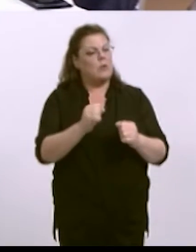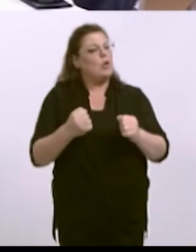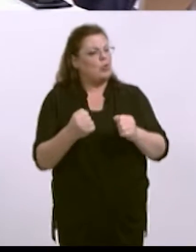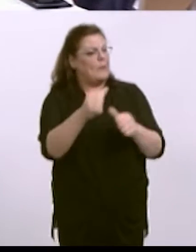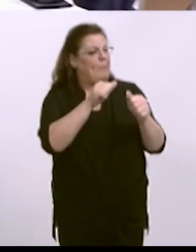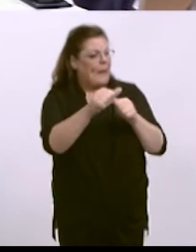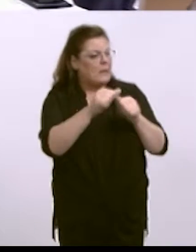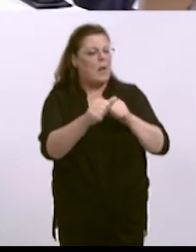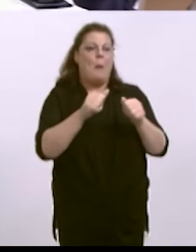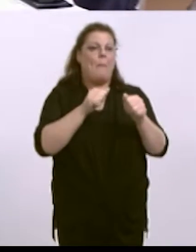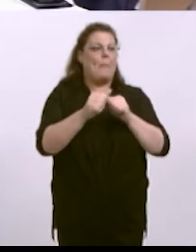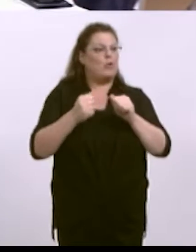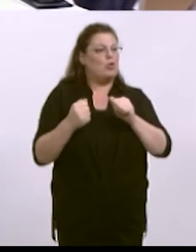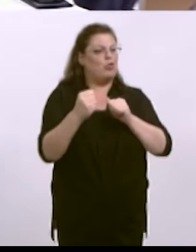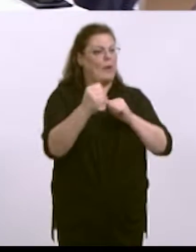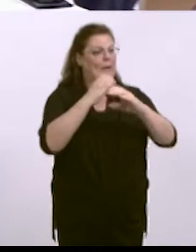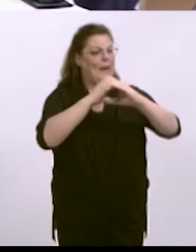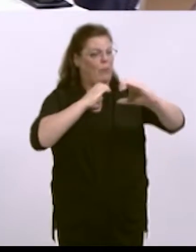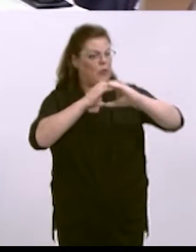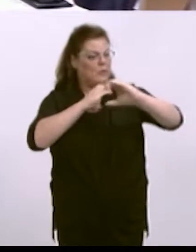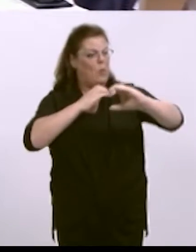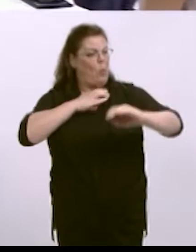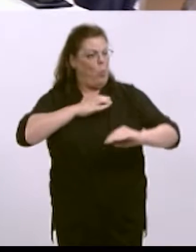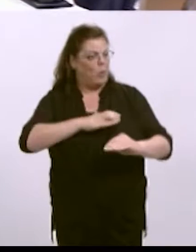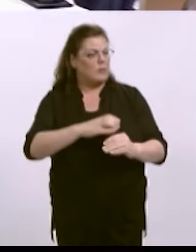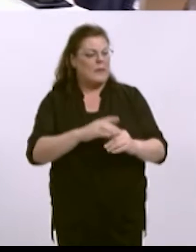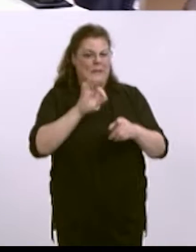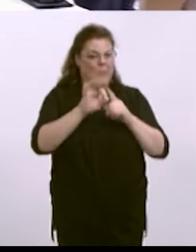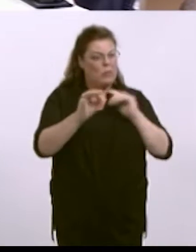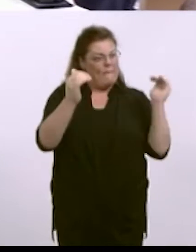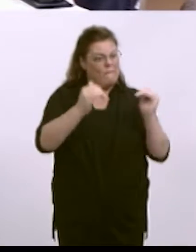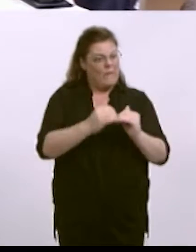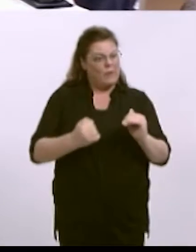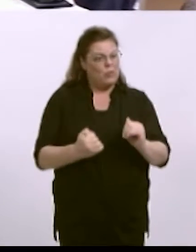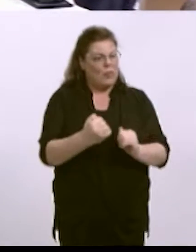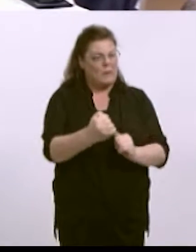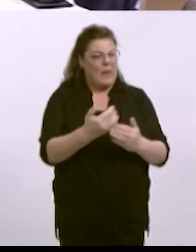stock on all the Valleys linesónone of those criteria are satisfied at the momentóand